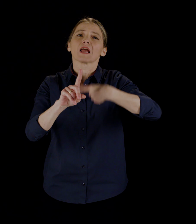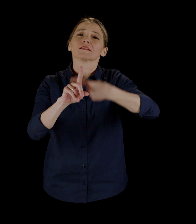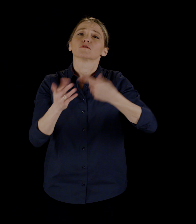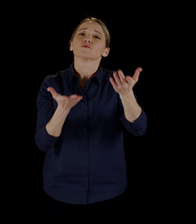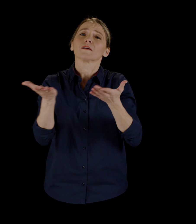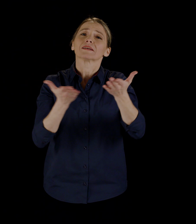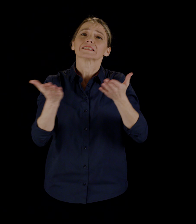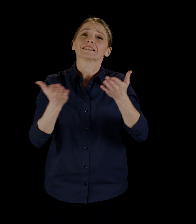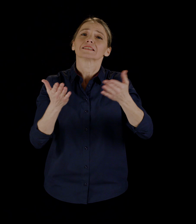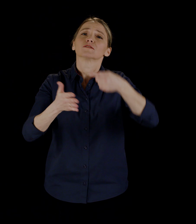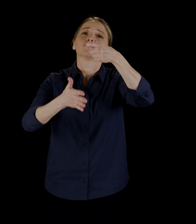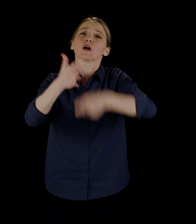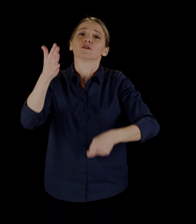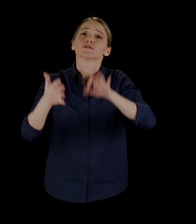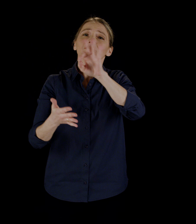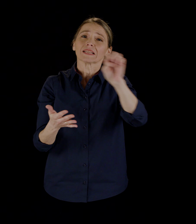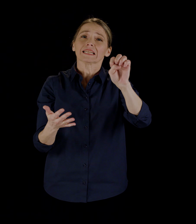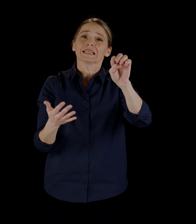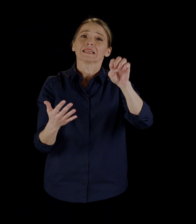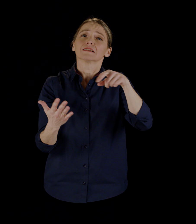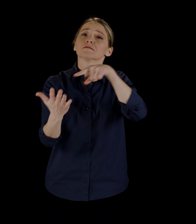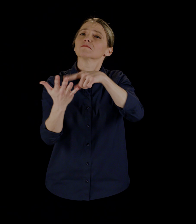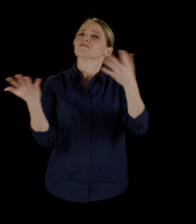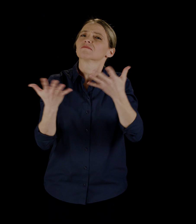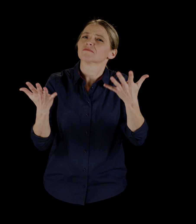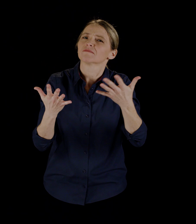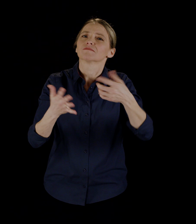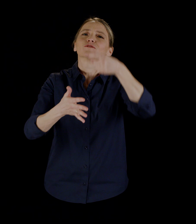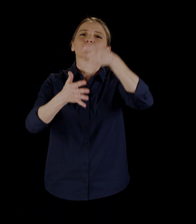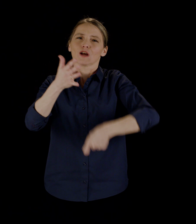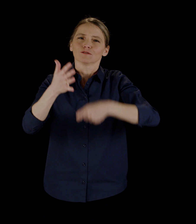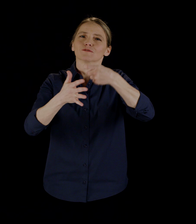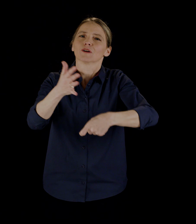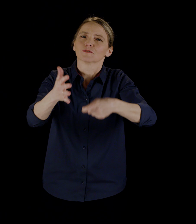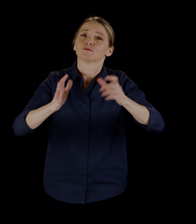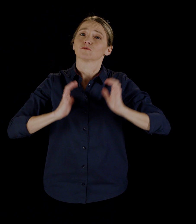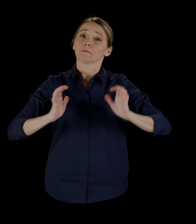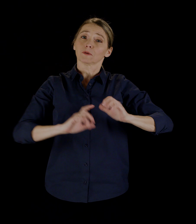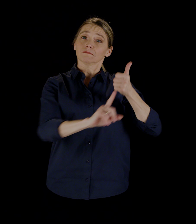Monthly Service Fees are charges that a customer will see on their monthly bill.